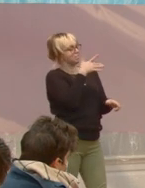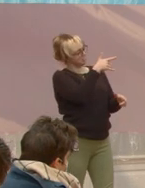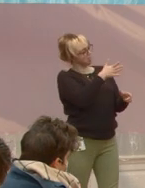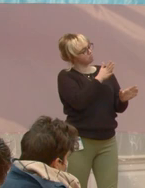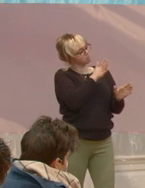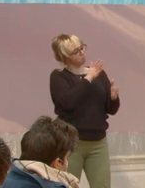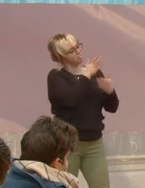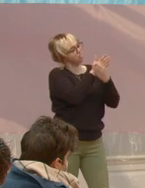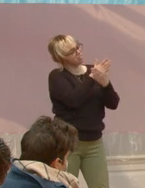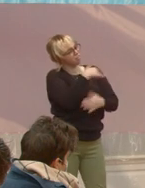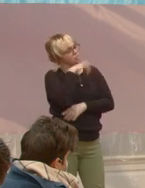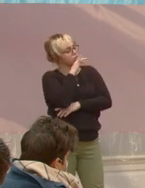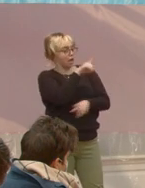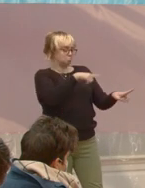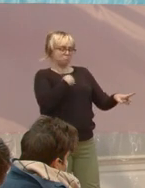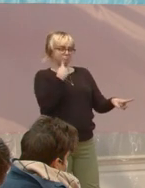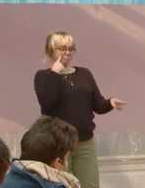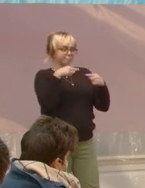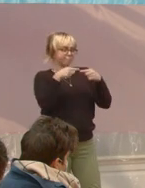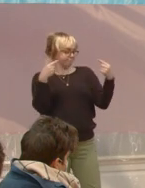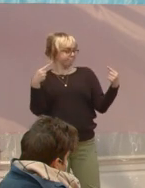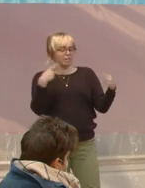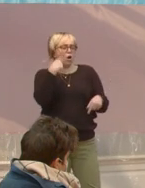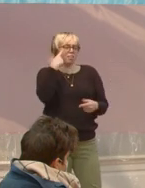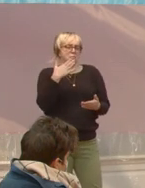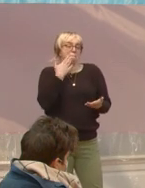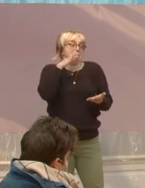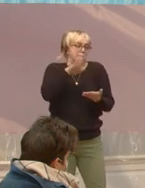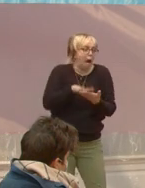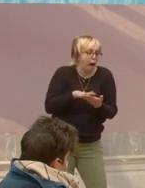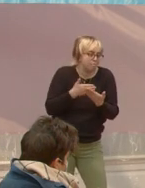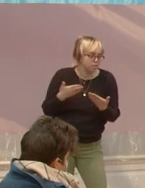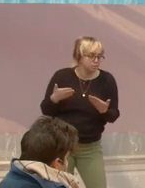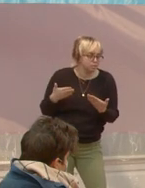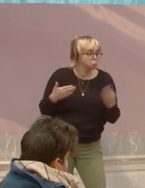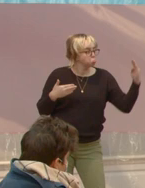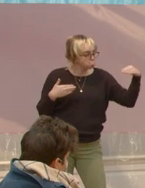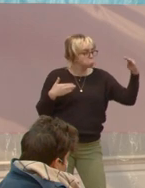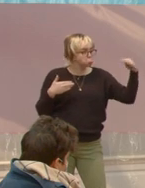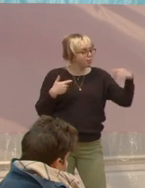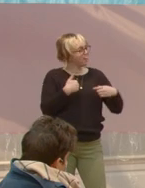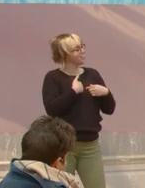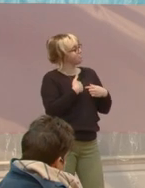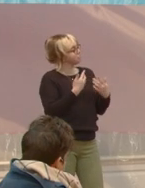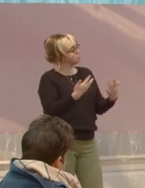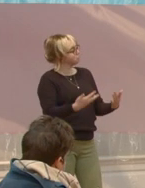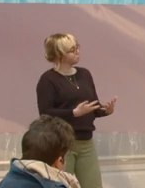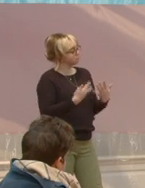really don't think that's necessarily a bad idea. At this